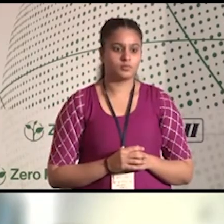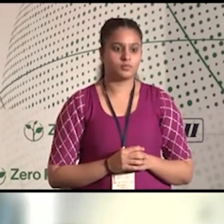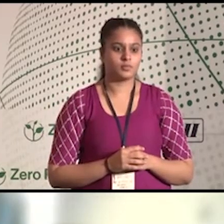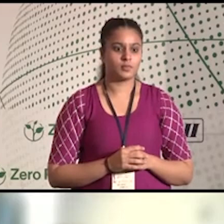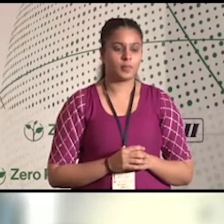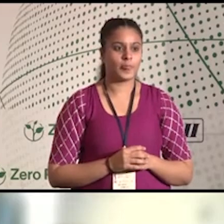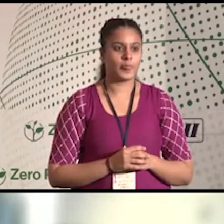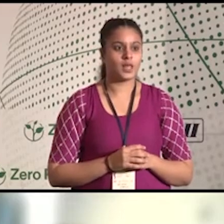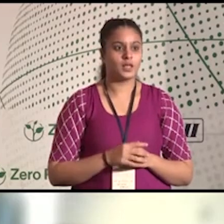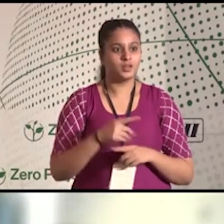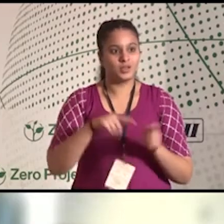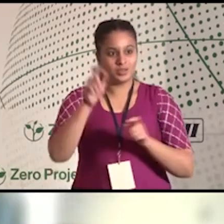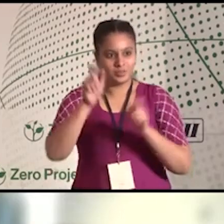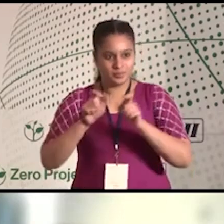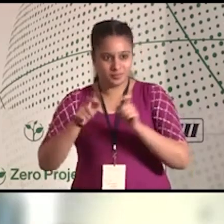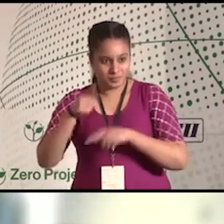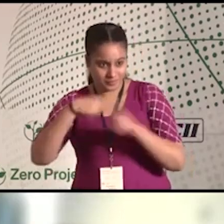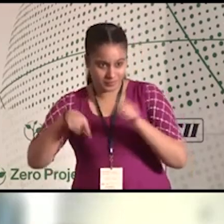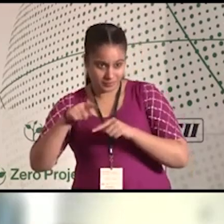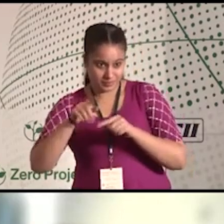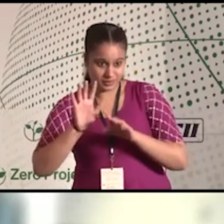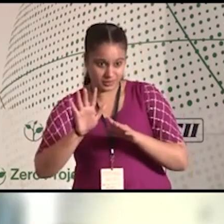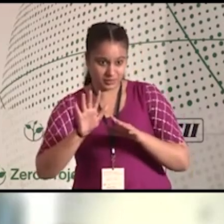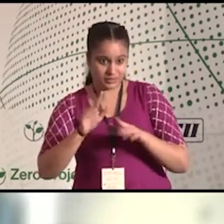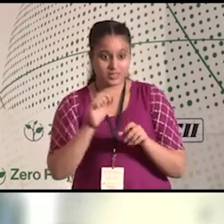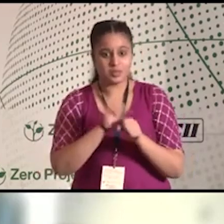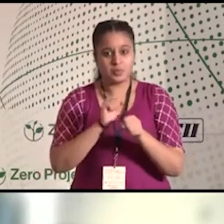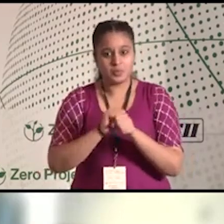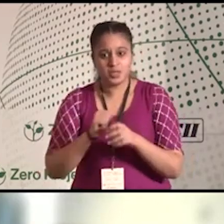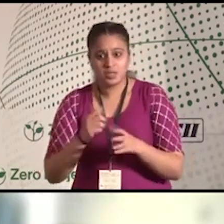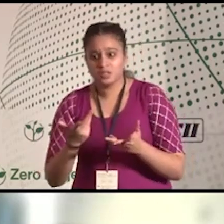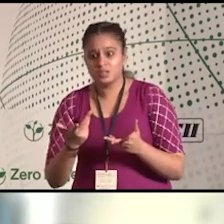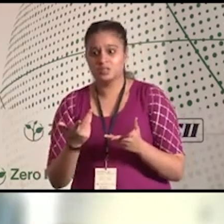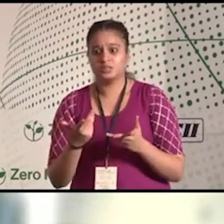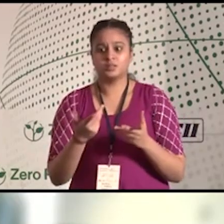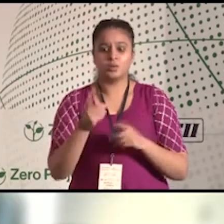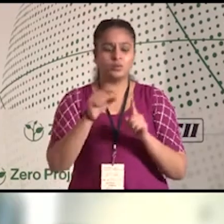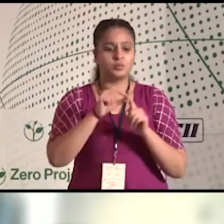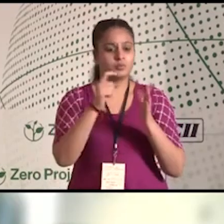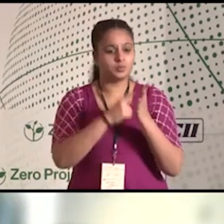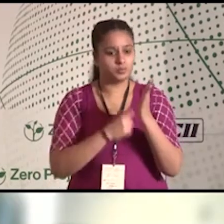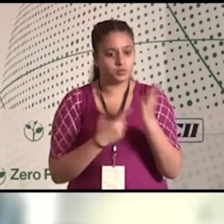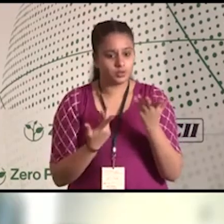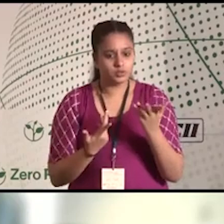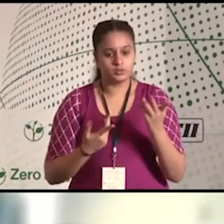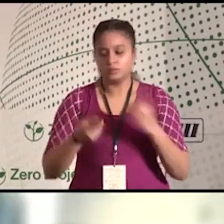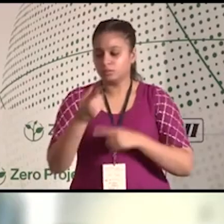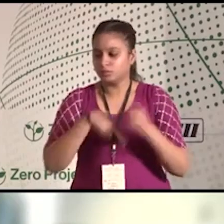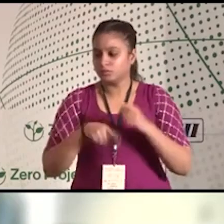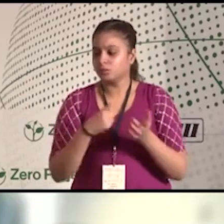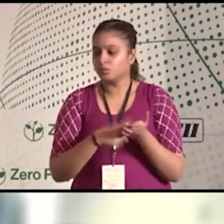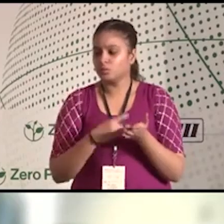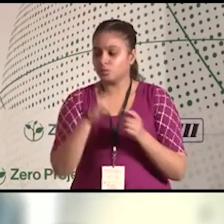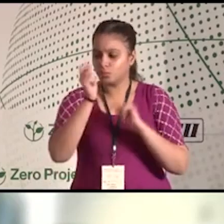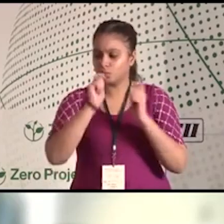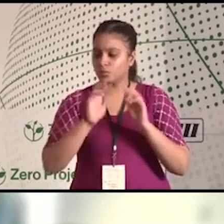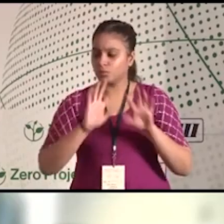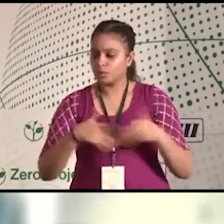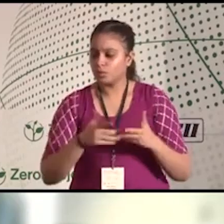our our employers are in large metropolitan labor markets. So they're global companies. They would never say they wouldn't hire a person